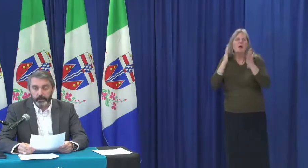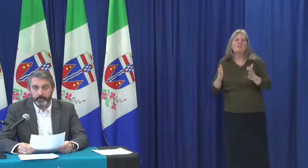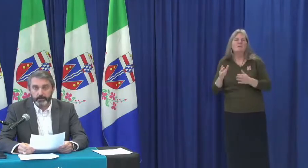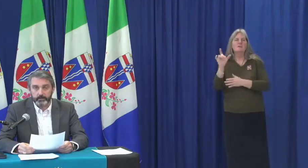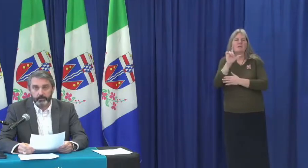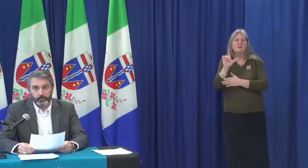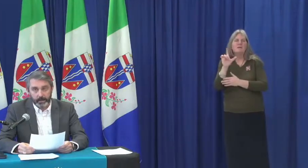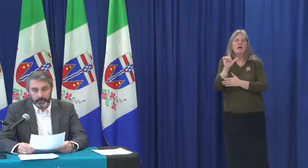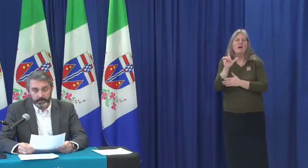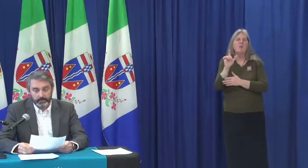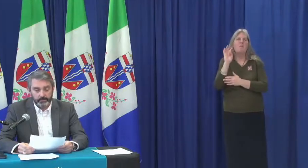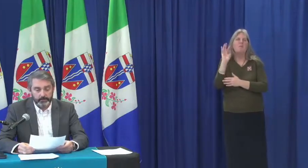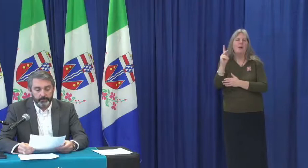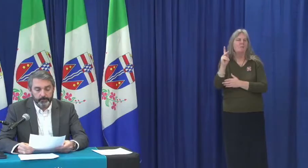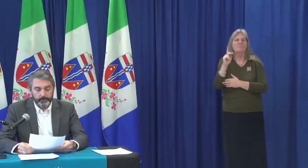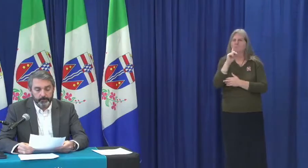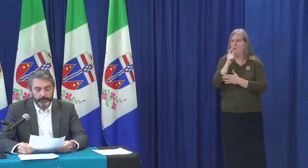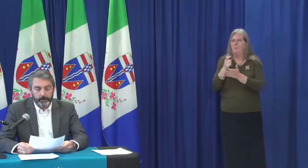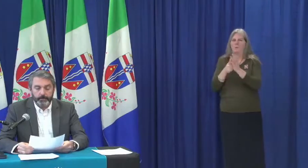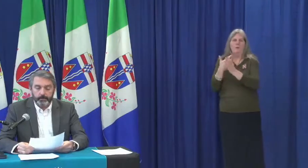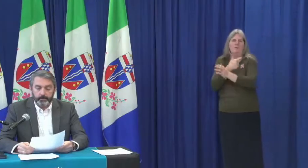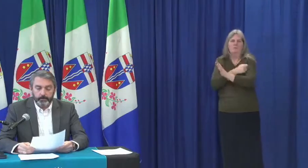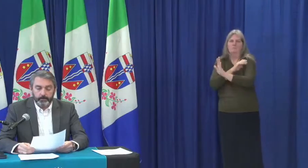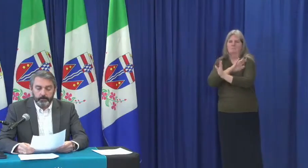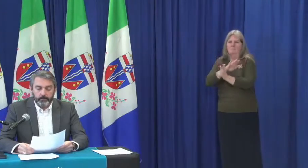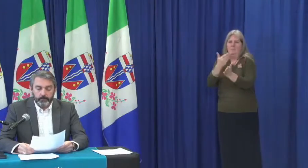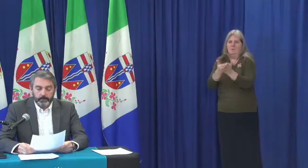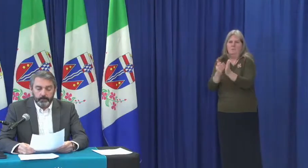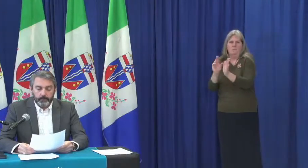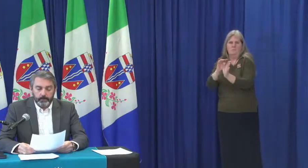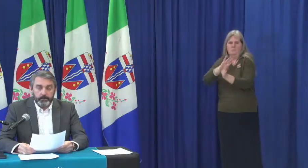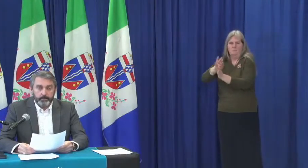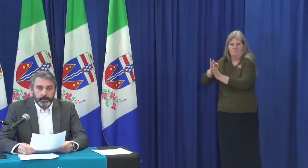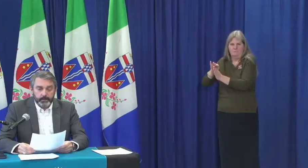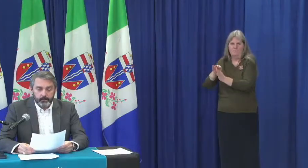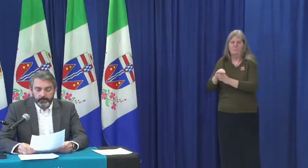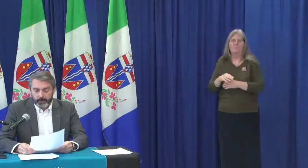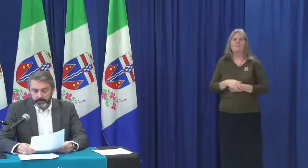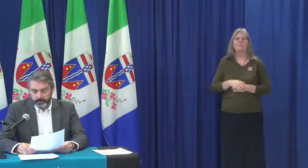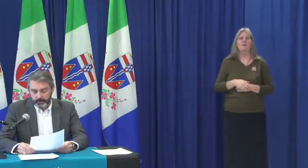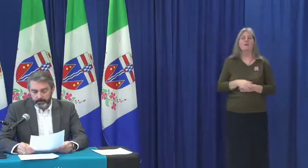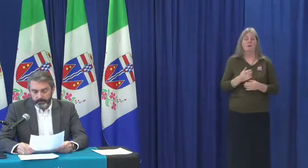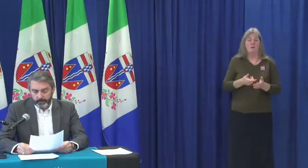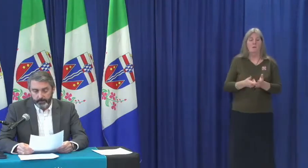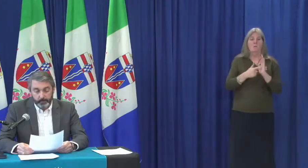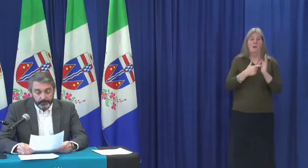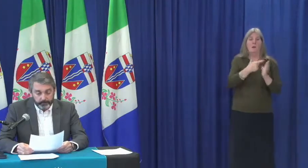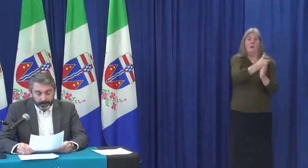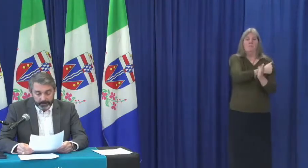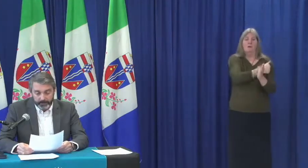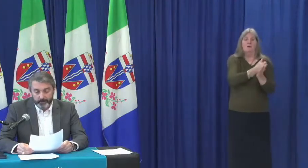pharmacies libraries or banks. These mandatory vaccinations and